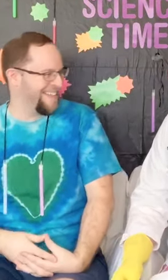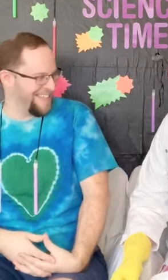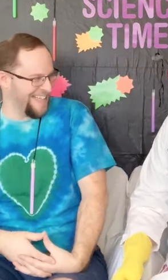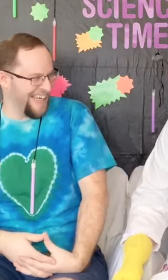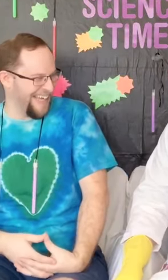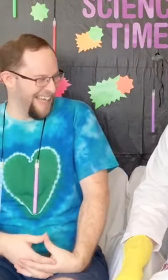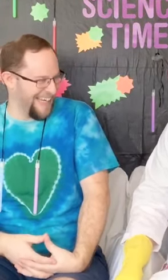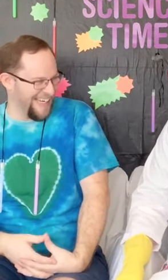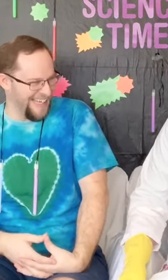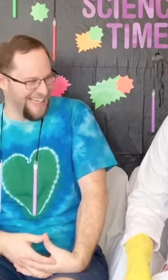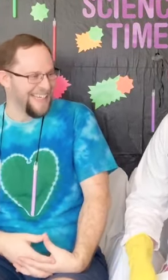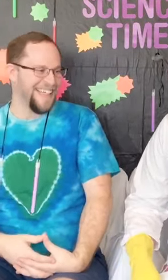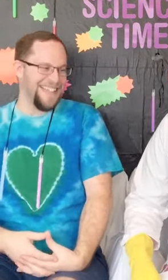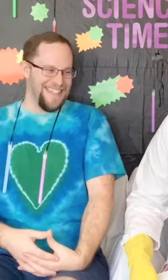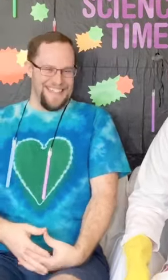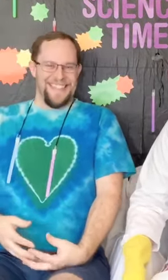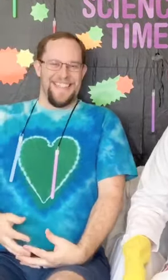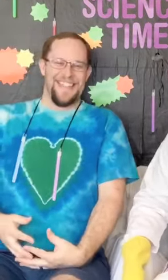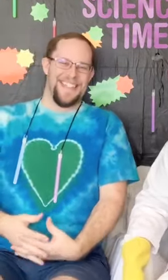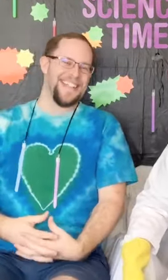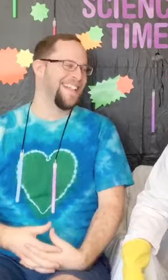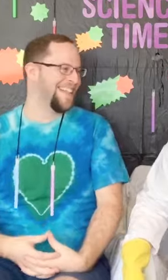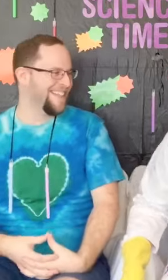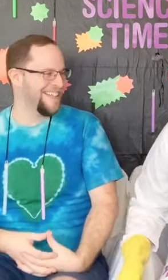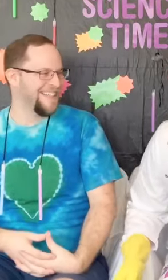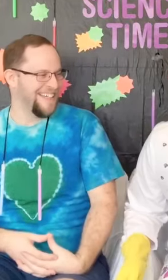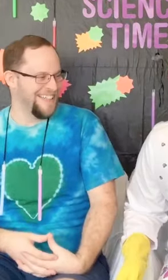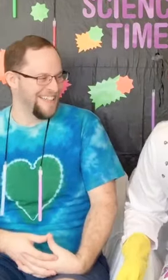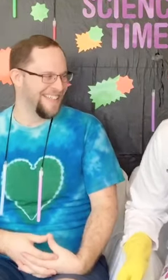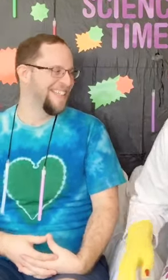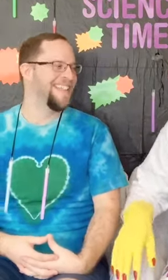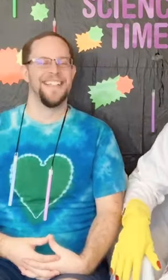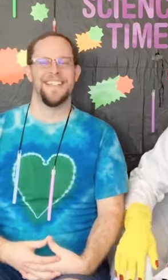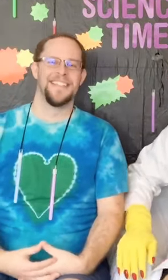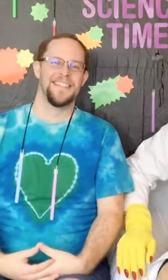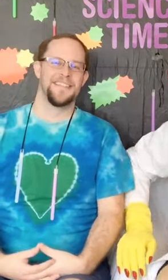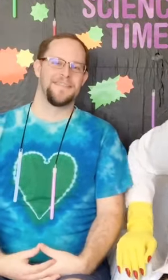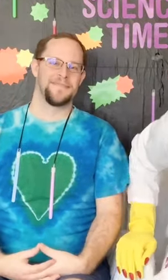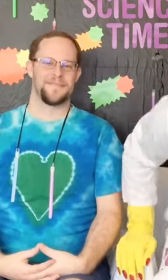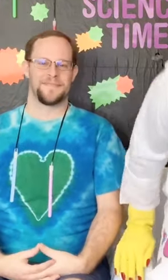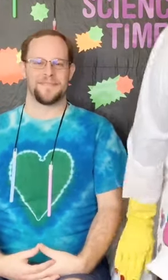You're welcome! Welcome to Science Time with the Queens!